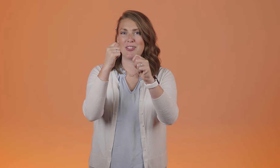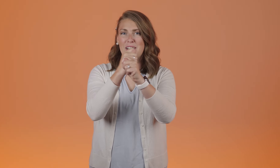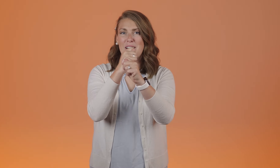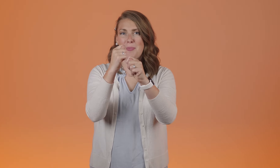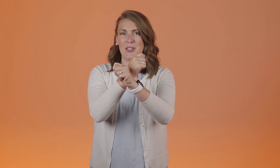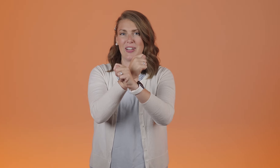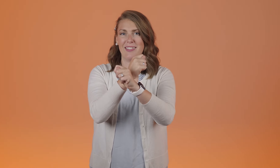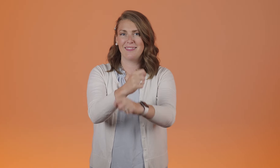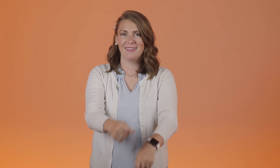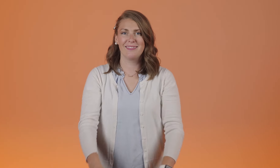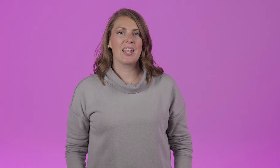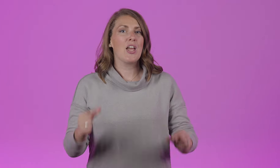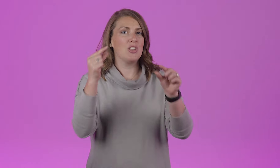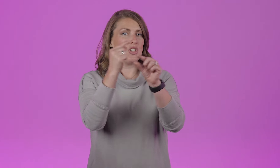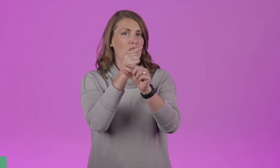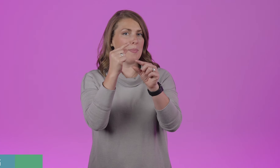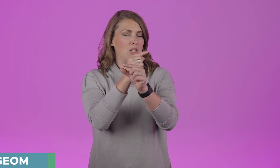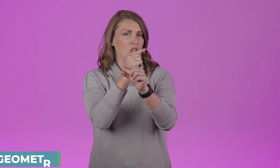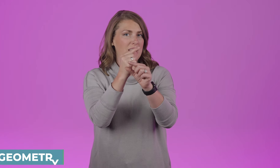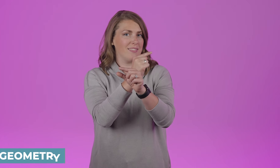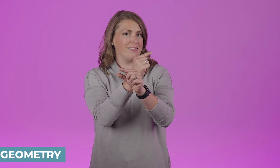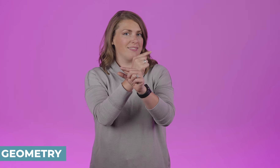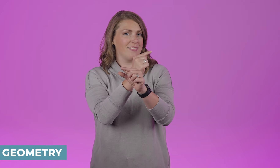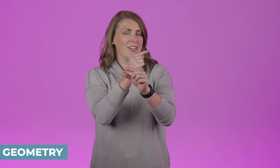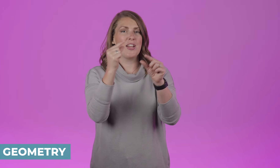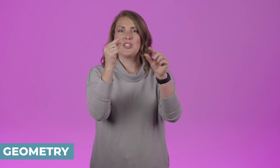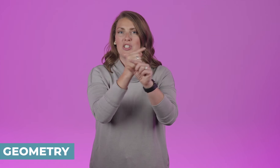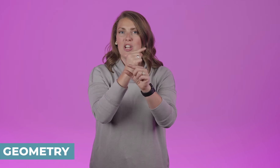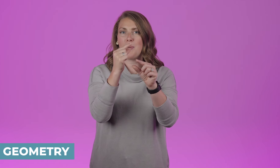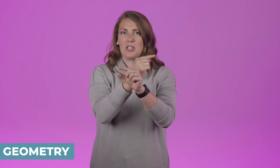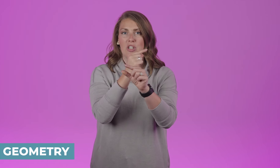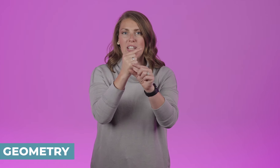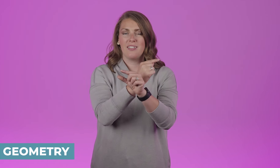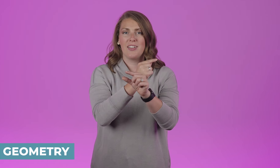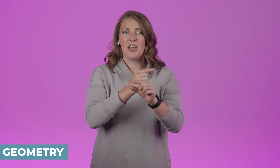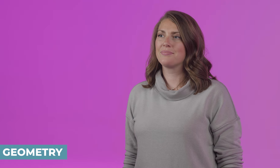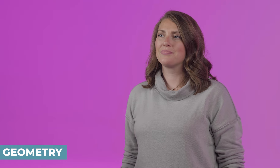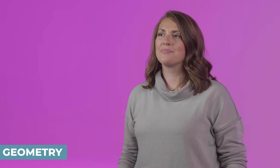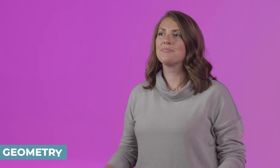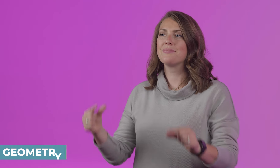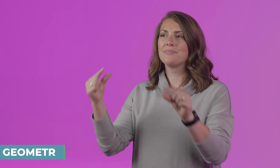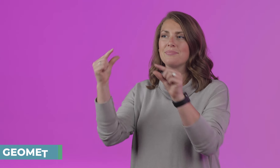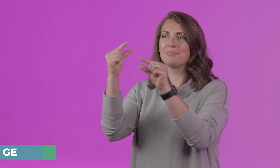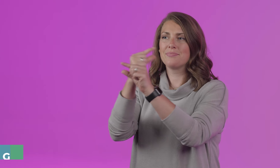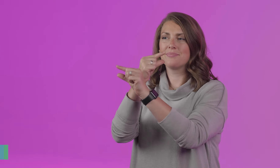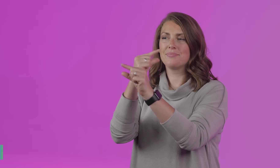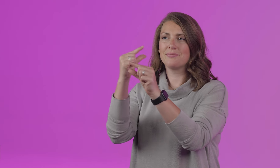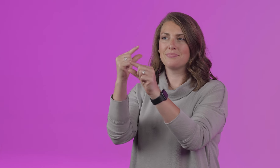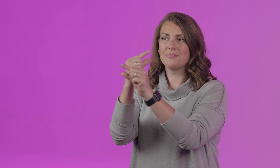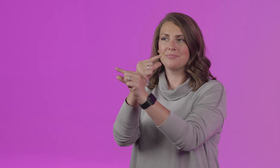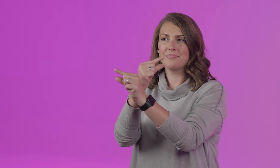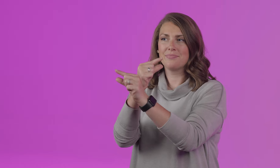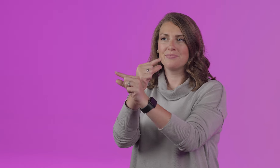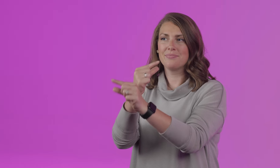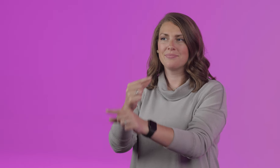TRIGONOMETRY GEOMETRY GEOMETRY You have "G" hands moving in the motion